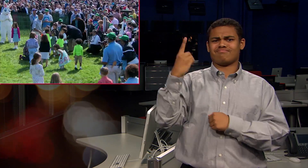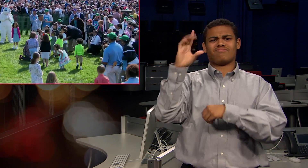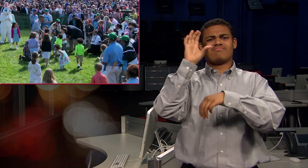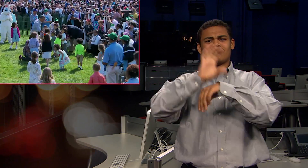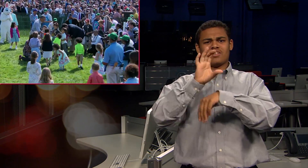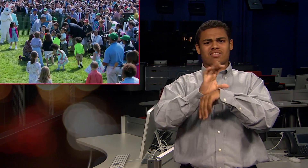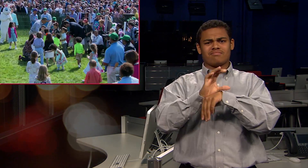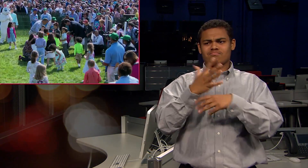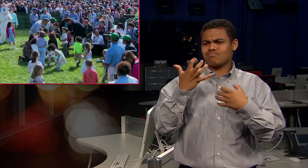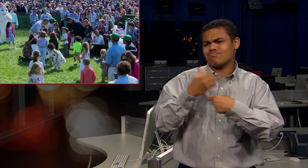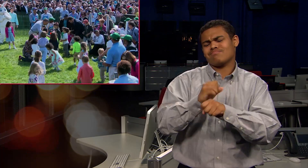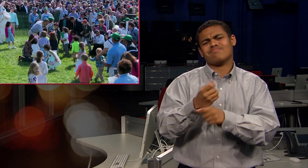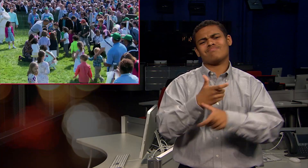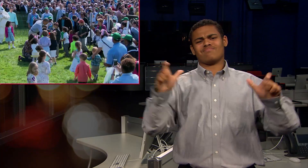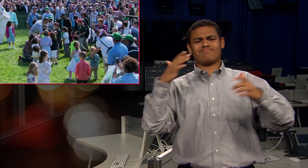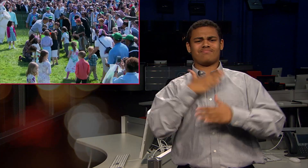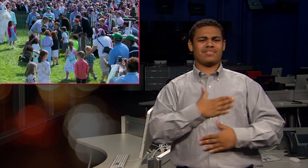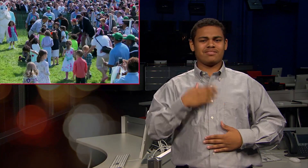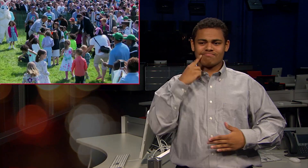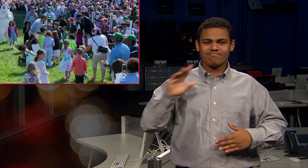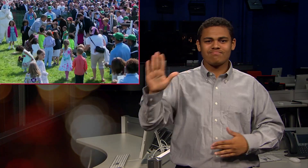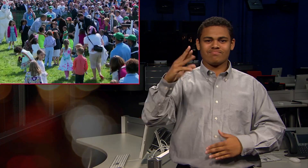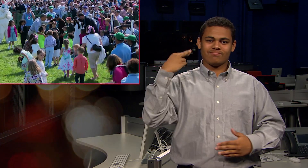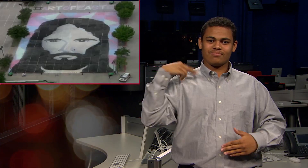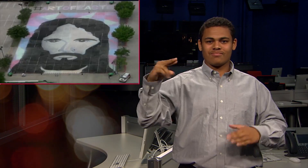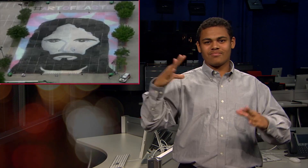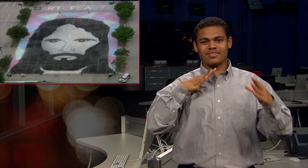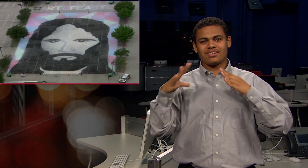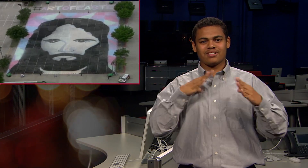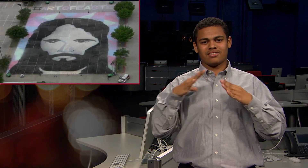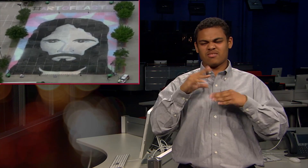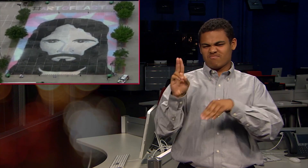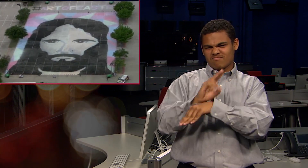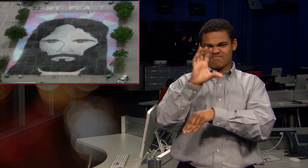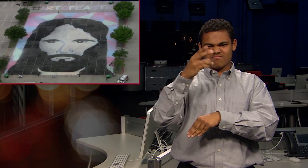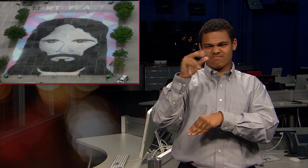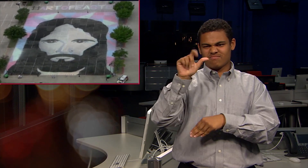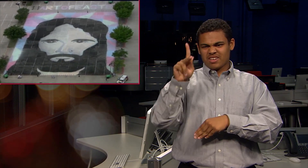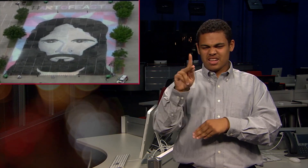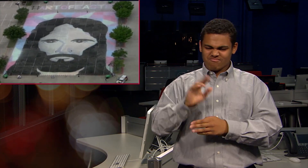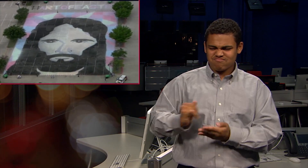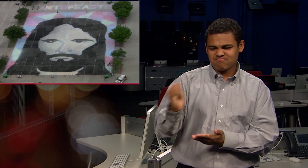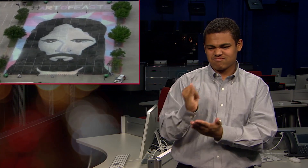LARGER THAN LIFE APPROACH TO THE RELIGIOUS HOLIDAY. THEY CREATED A CHALK DRAWING THAT